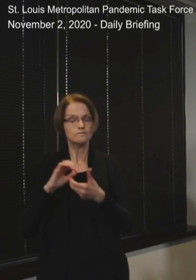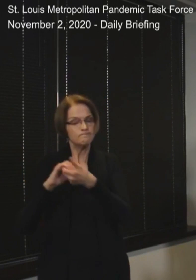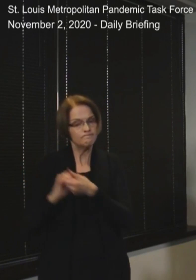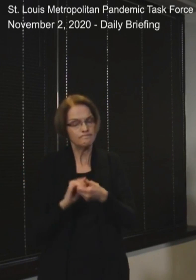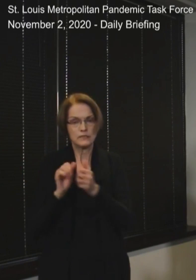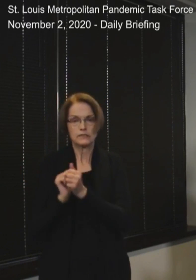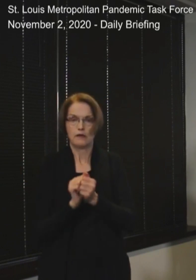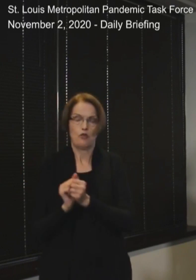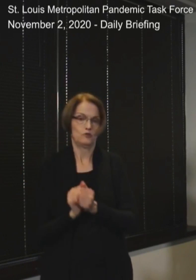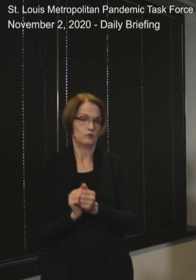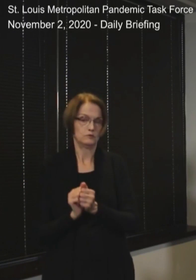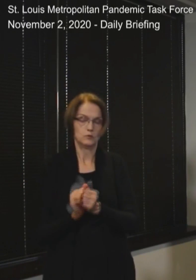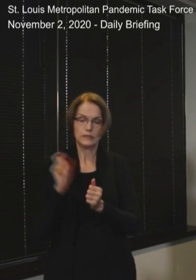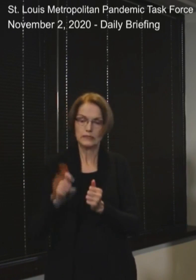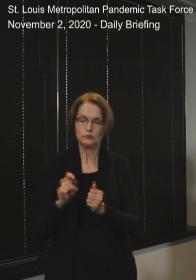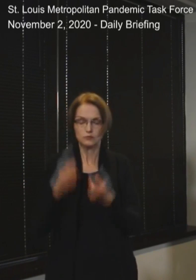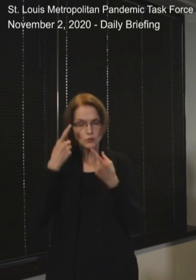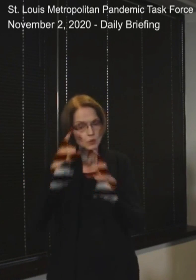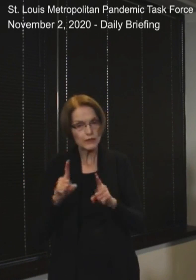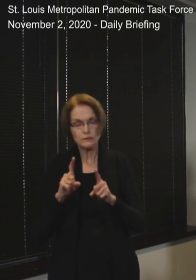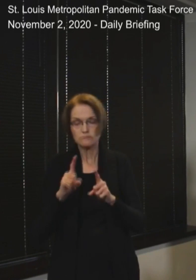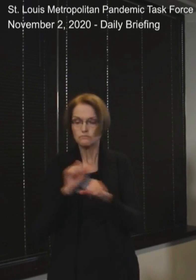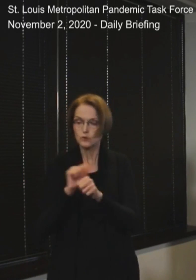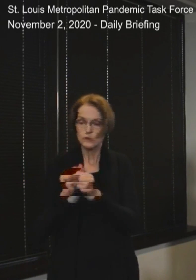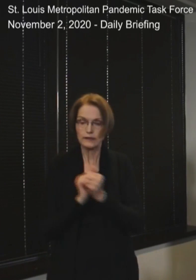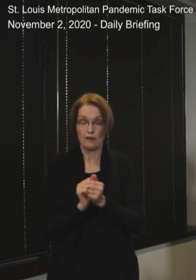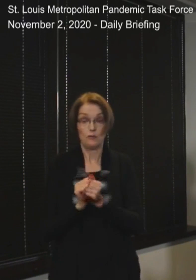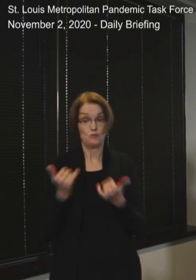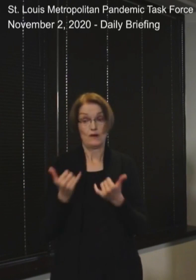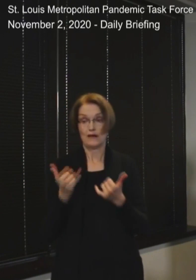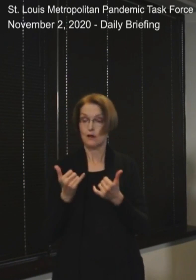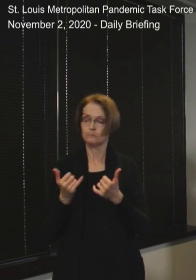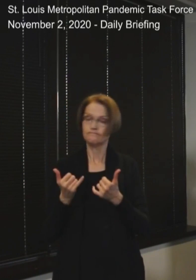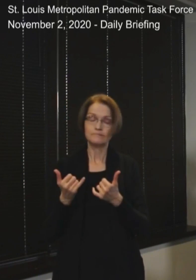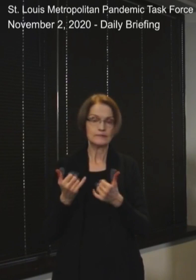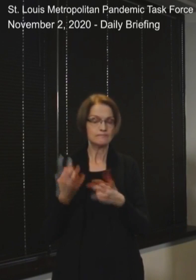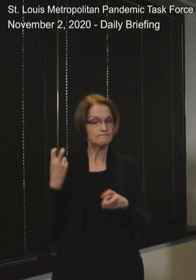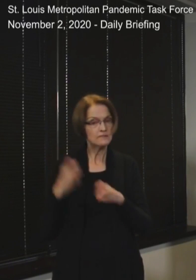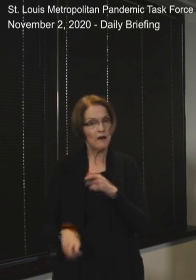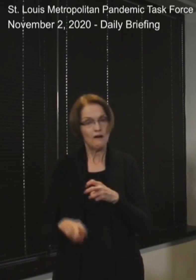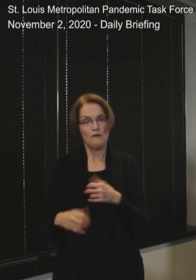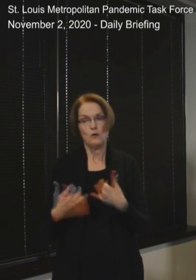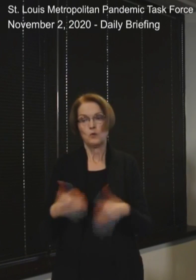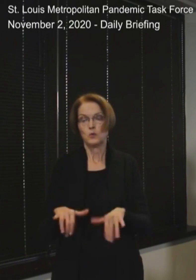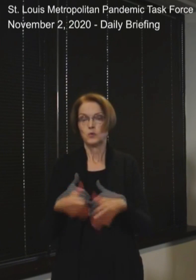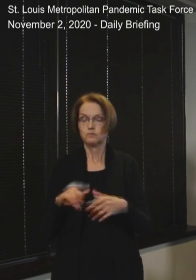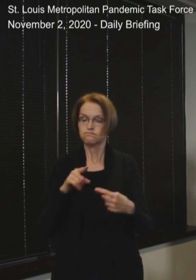AS THEY DID IN THE SPRING TO HELP MAKE A DIFFERENCE. WE'RE FINDING OURSELVES IN A REALLY DIFFICULT SITUATION